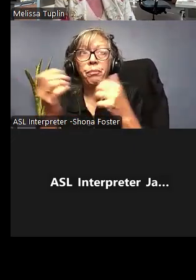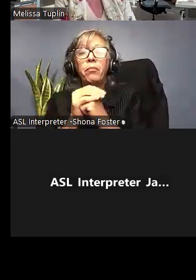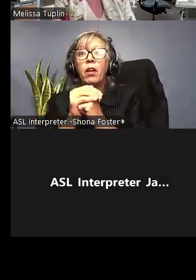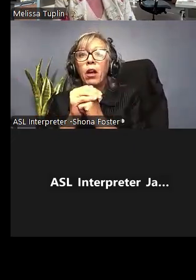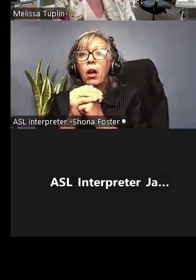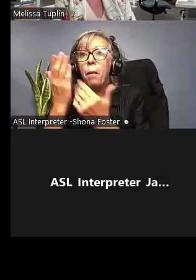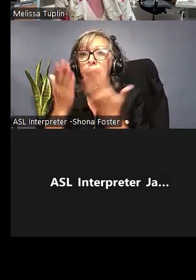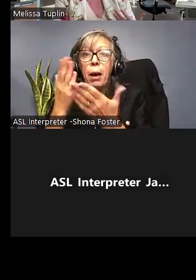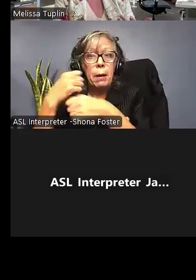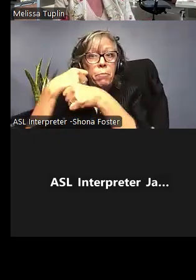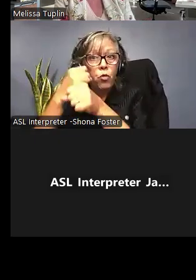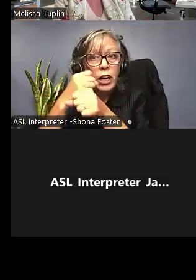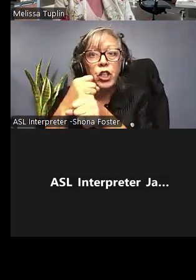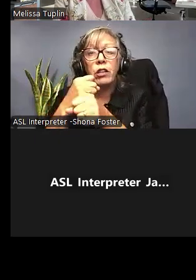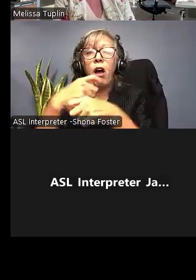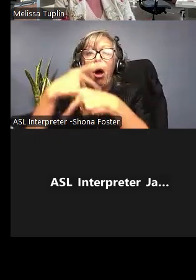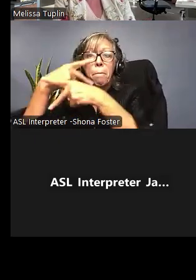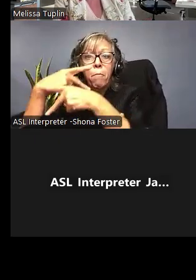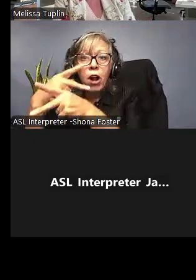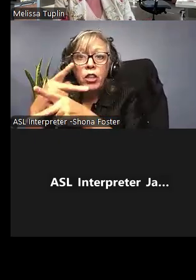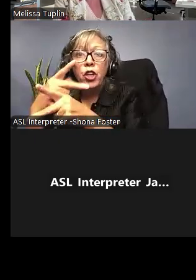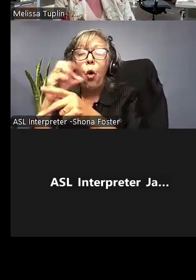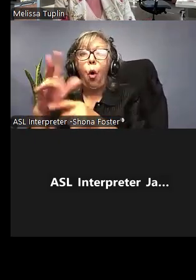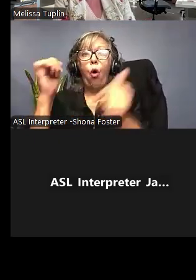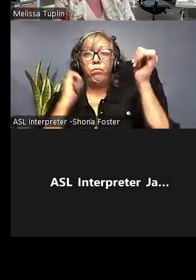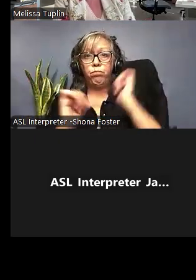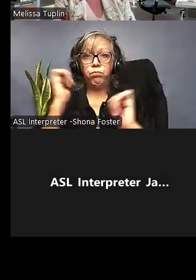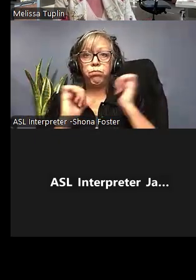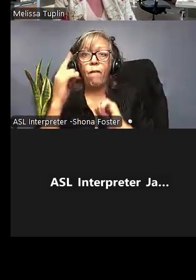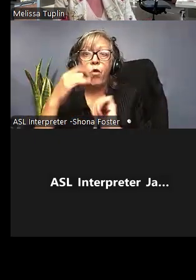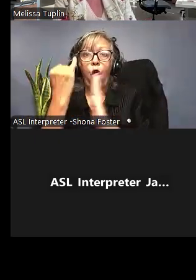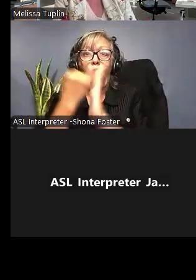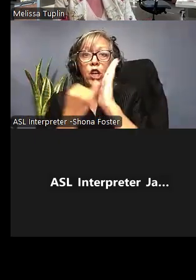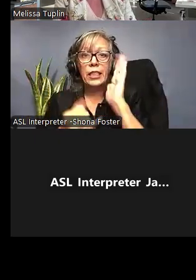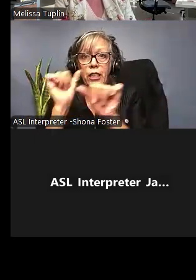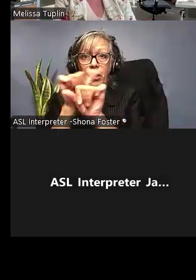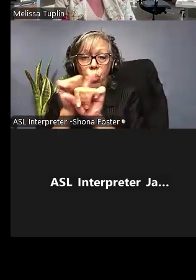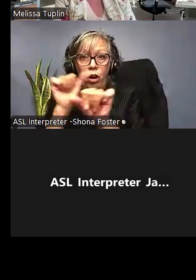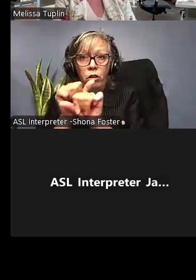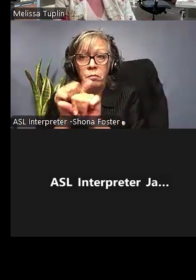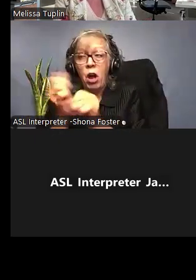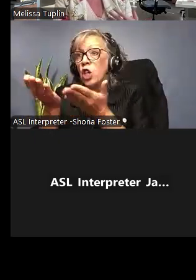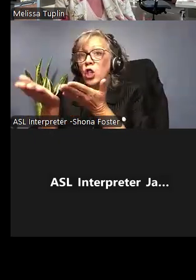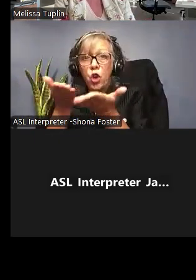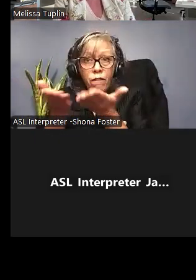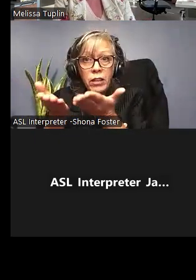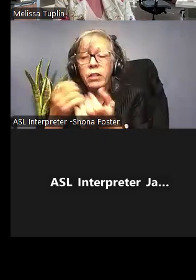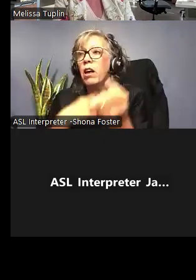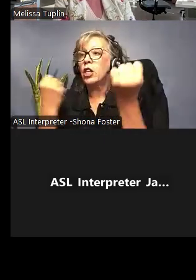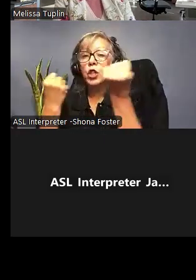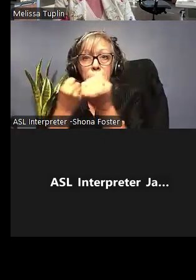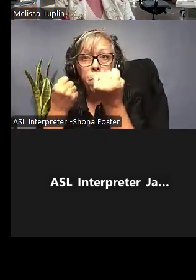production or presentation of professional artistic work, service support, or education